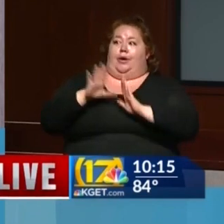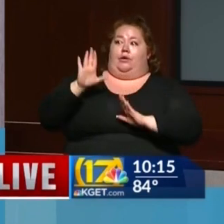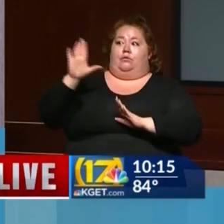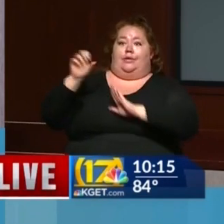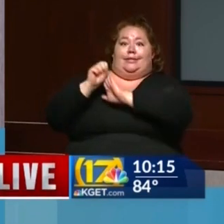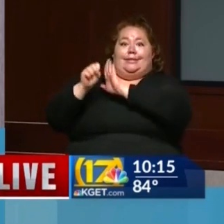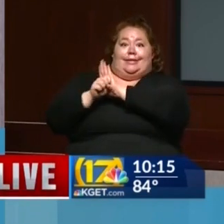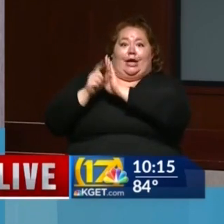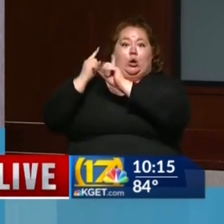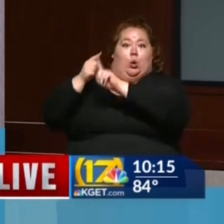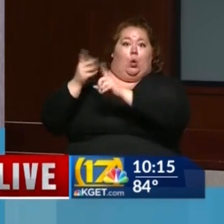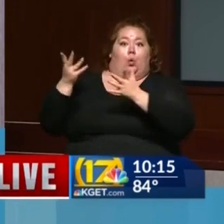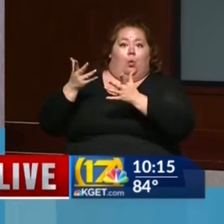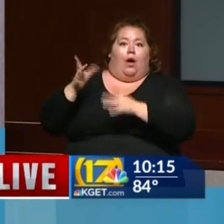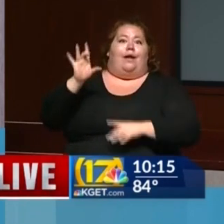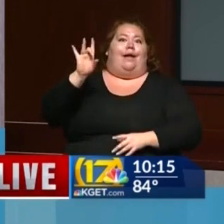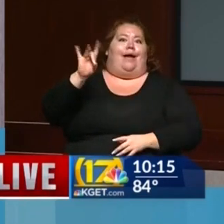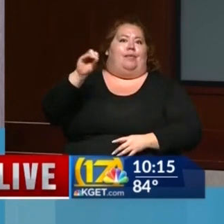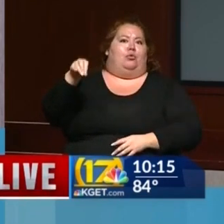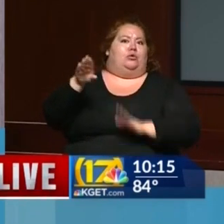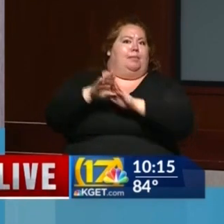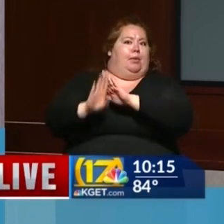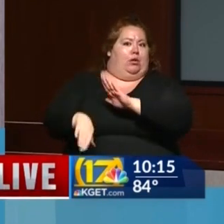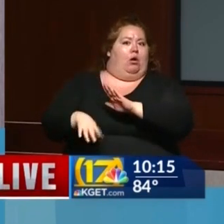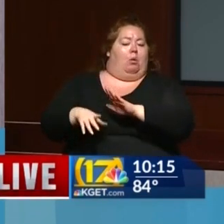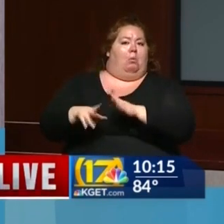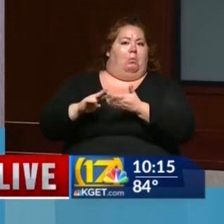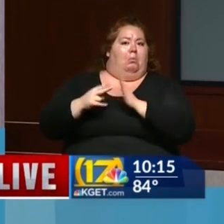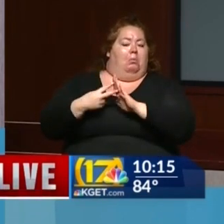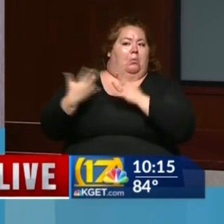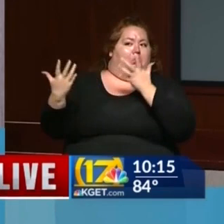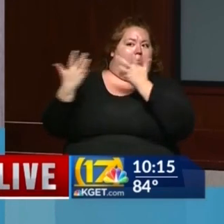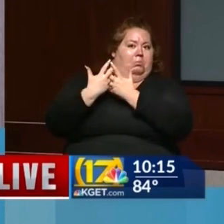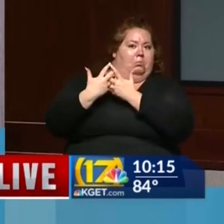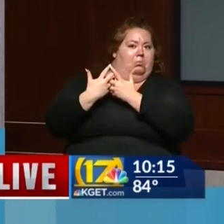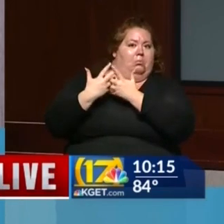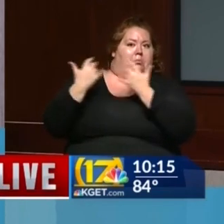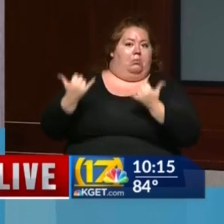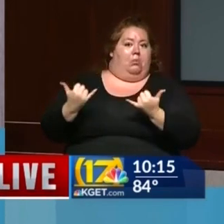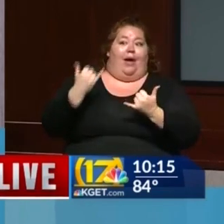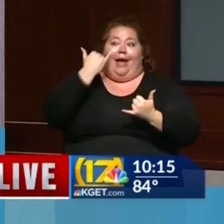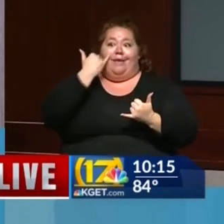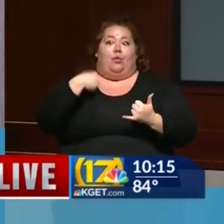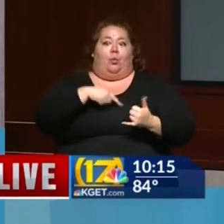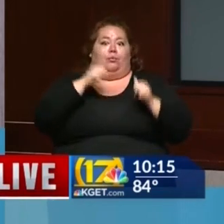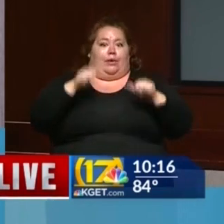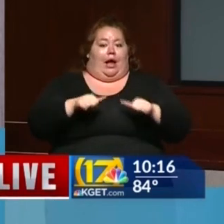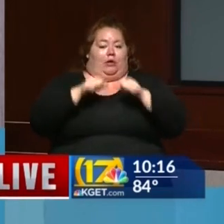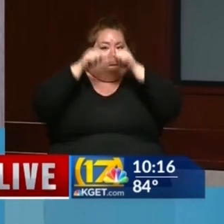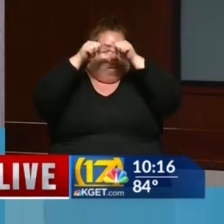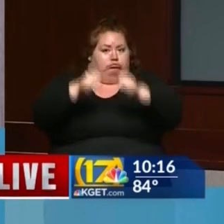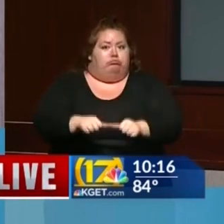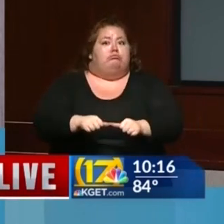EARLIER COMMENTS. WE ARE AT 6, .4 PERCENT ON THAT REQUIREMENT. THE STATE'S NEW GOAL IS TO BE AT